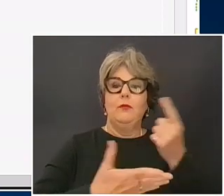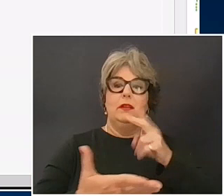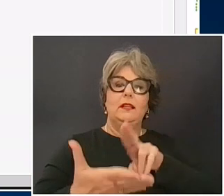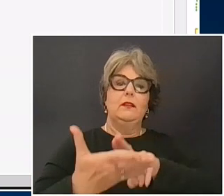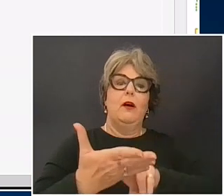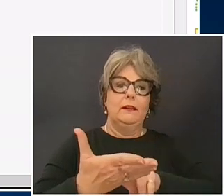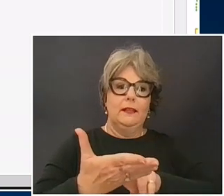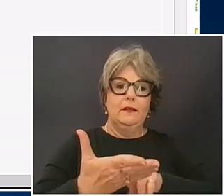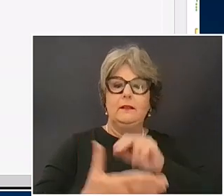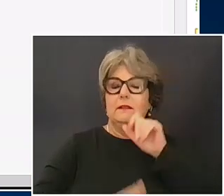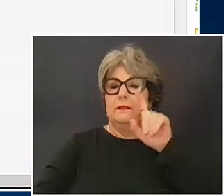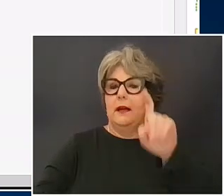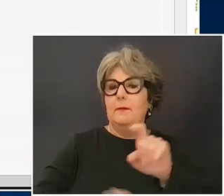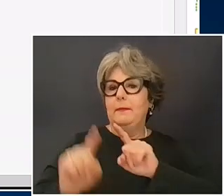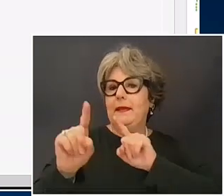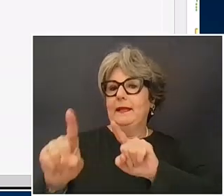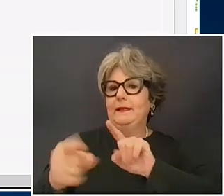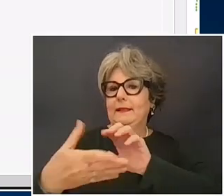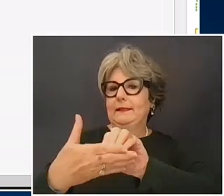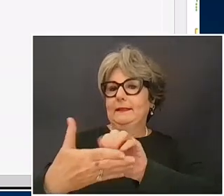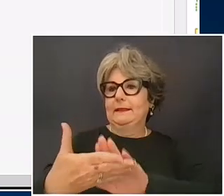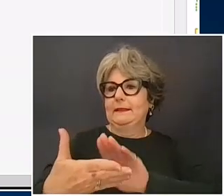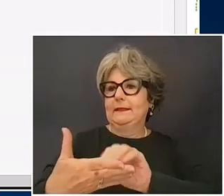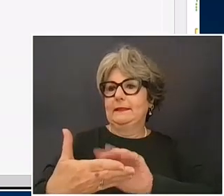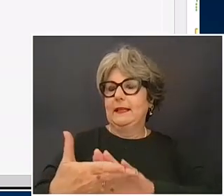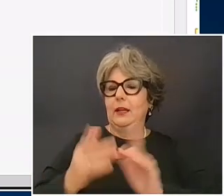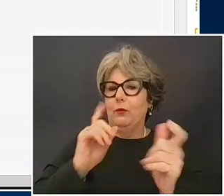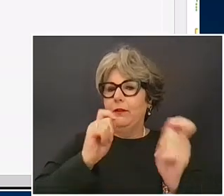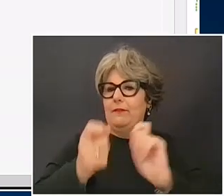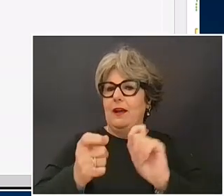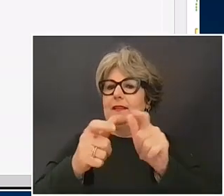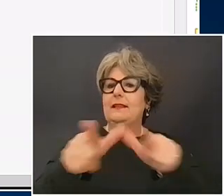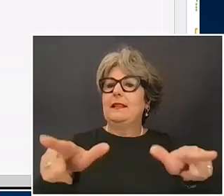not be attendance-taking. We revised that language, more recently to